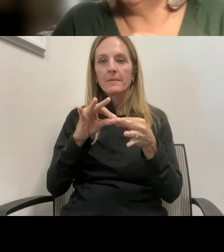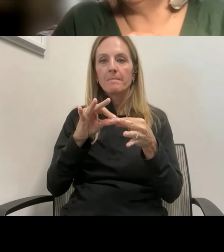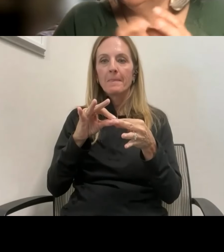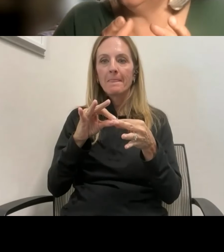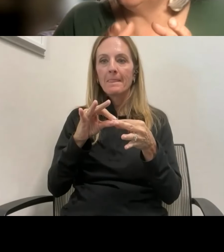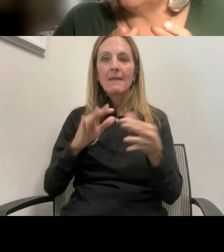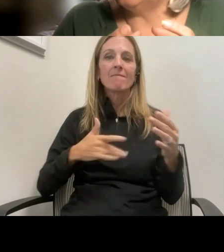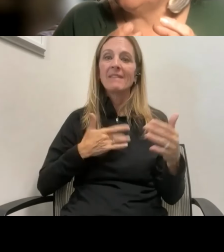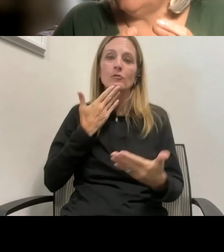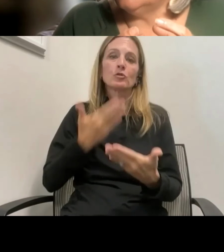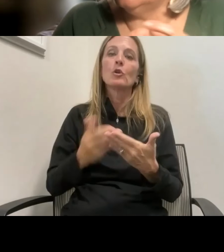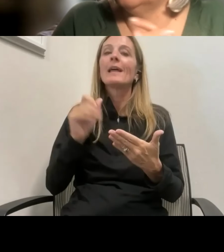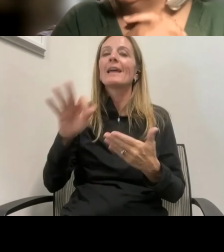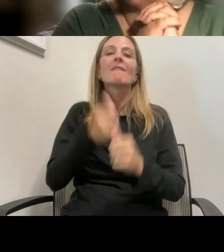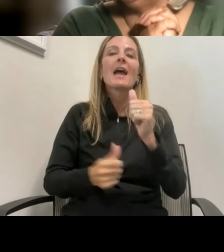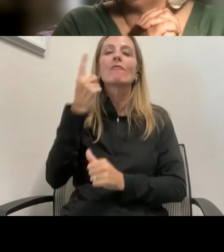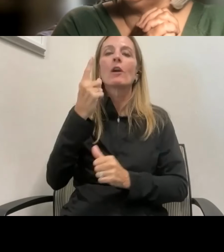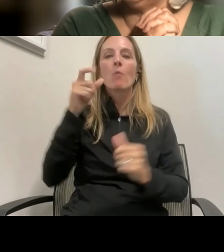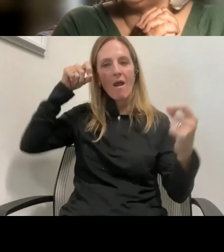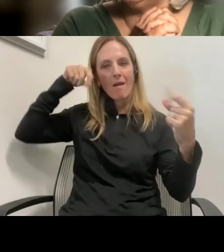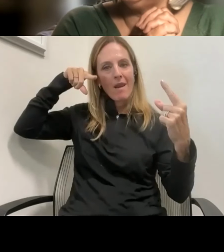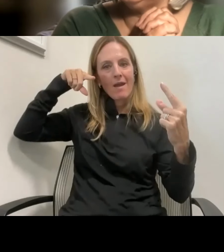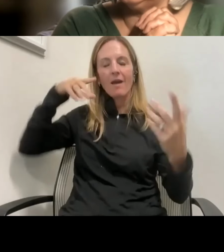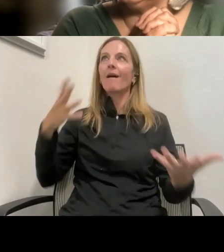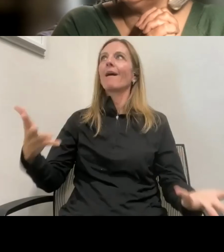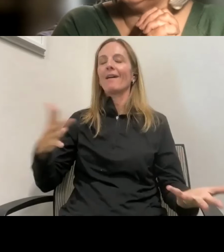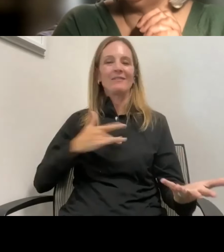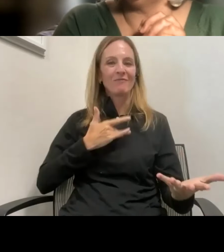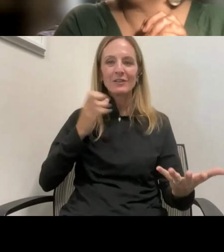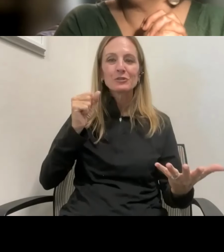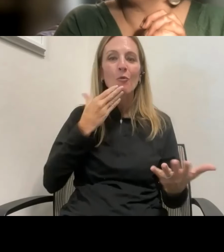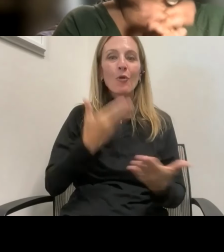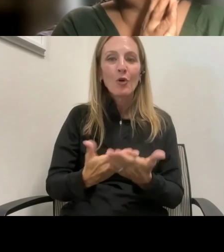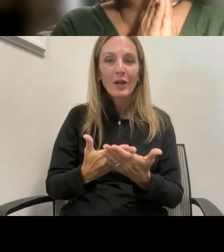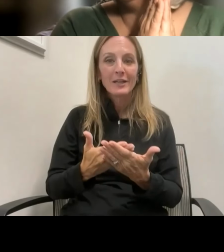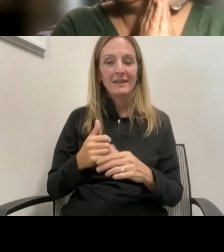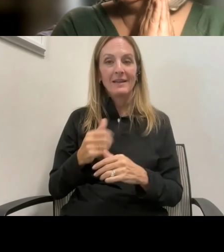when we're on the right track hey that feels so good that we can do that. So that's very good,